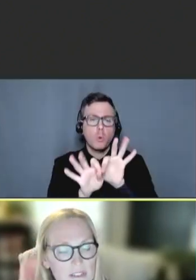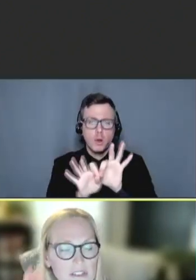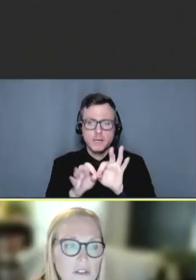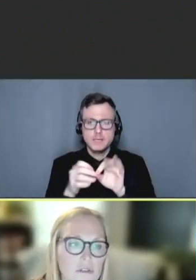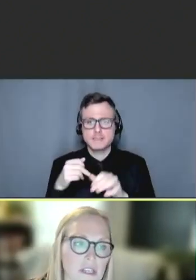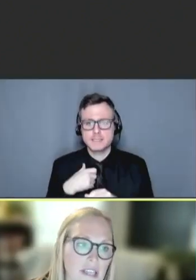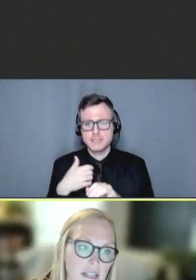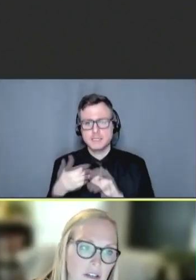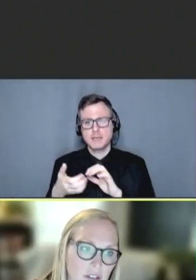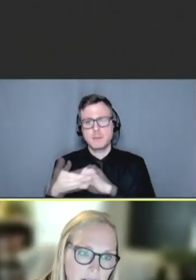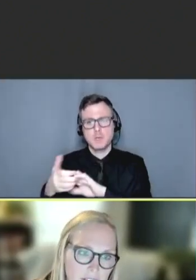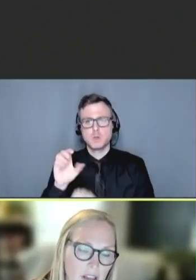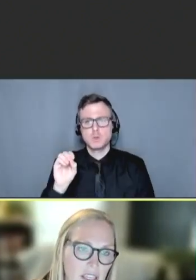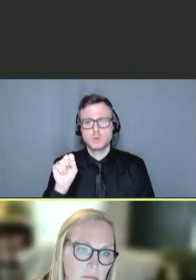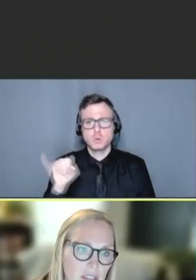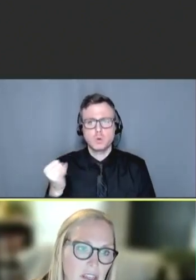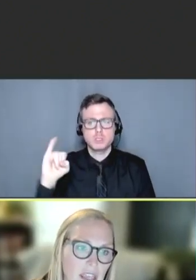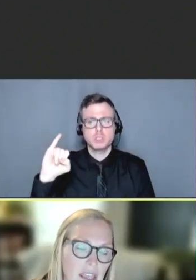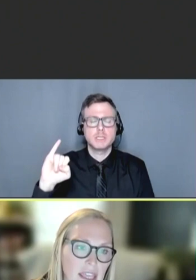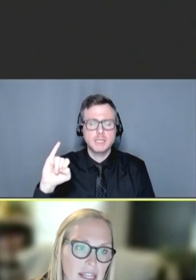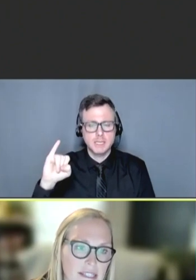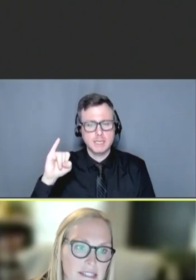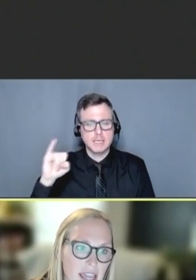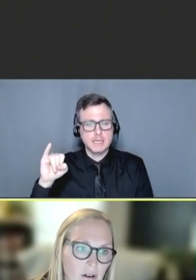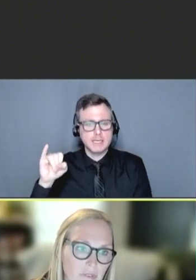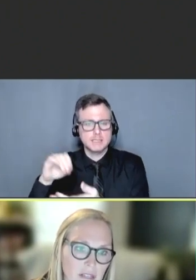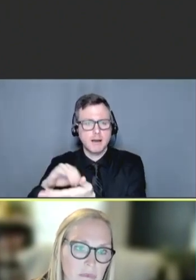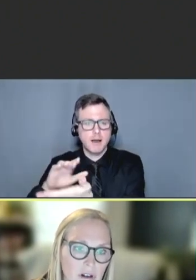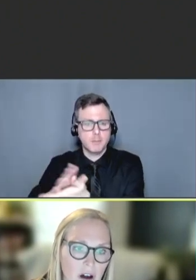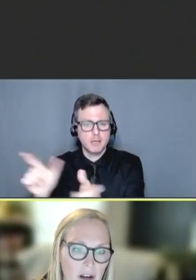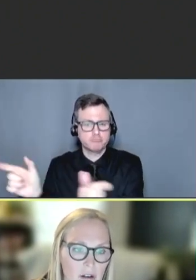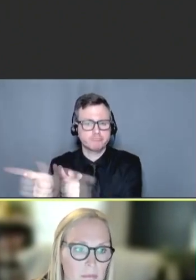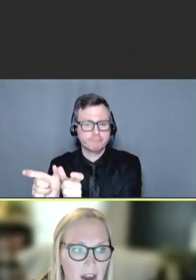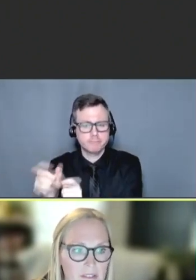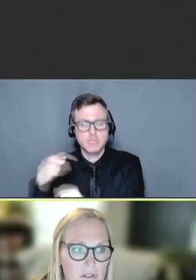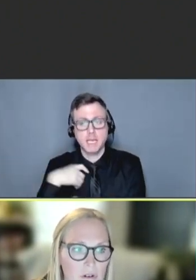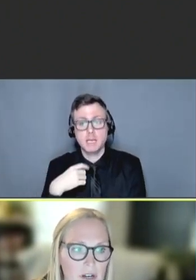Soji [phonetic sp] technical guidance document. It's now available on our repository.